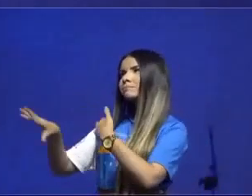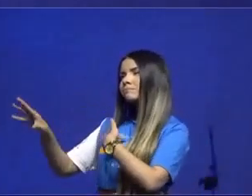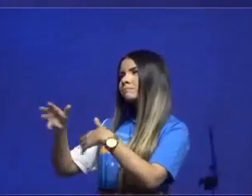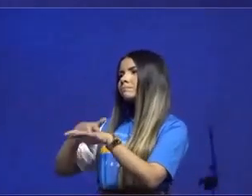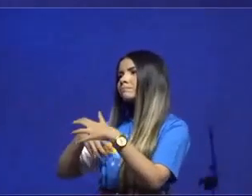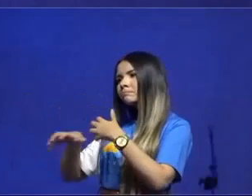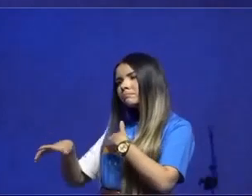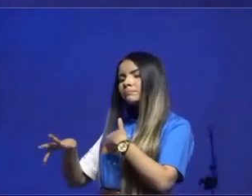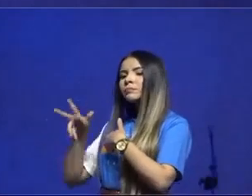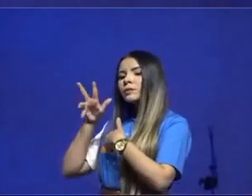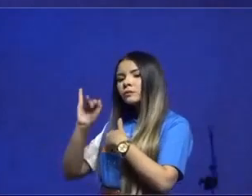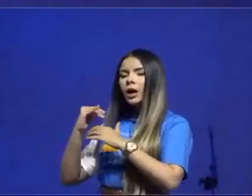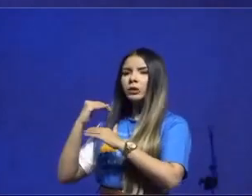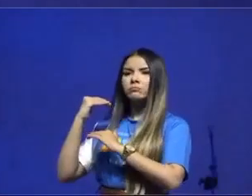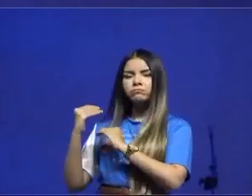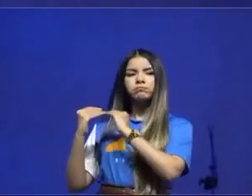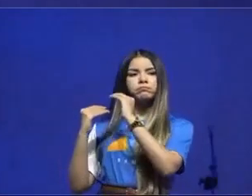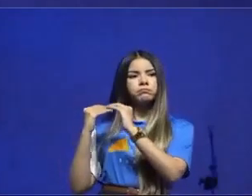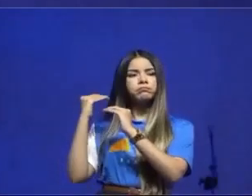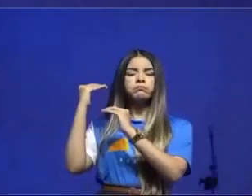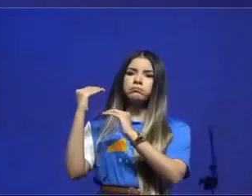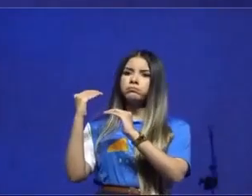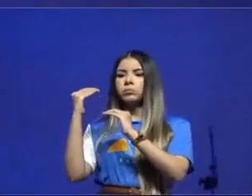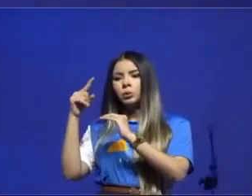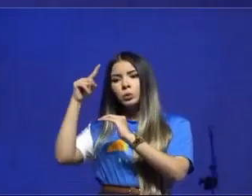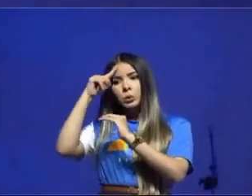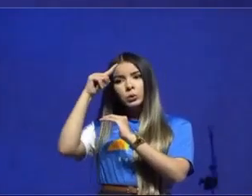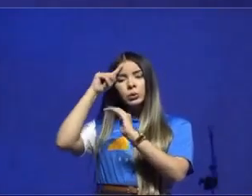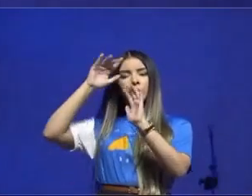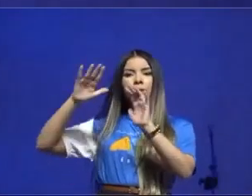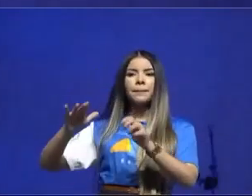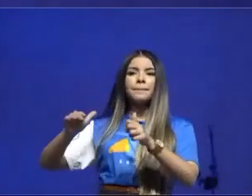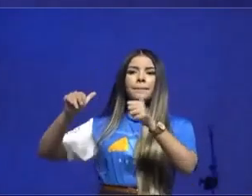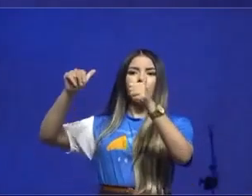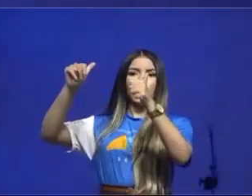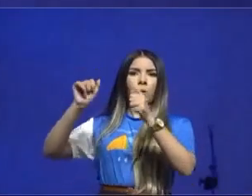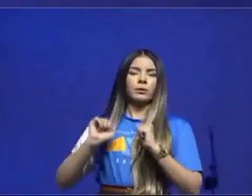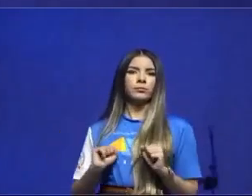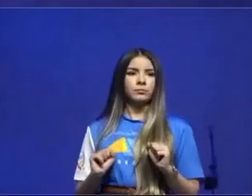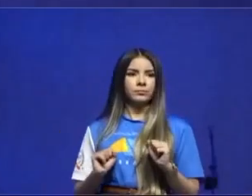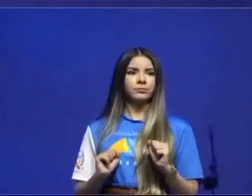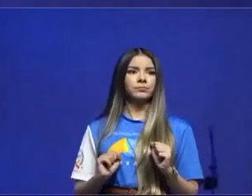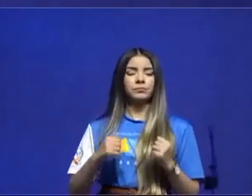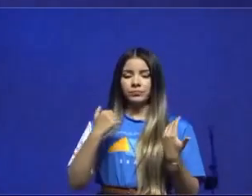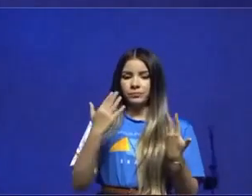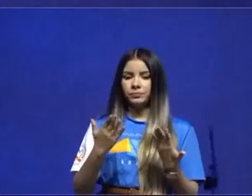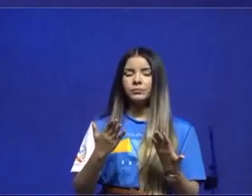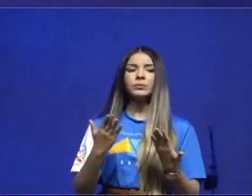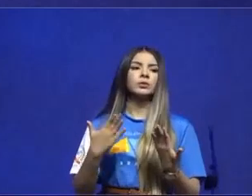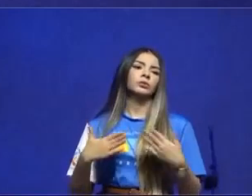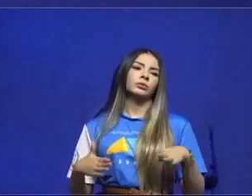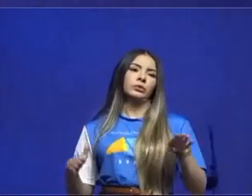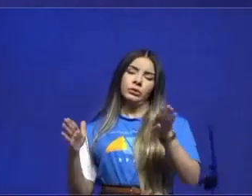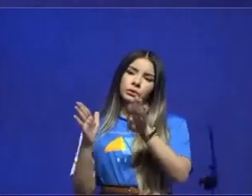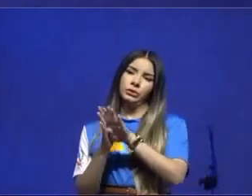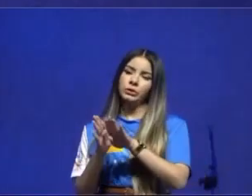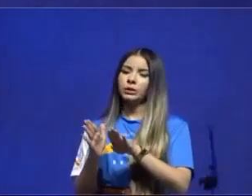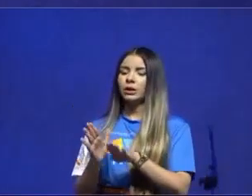evolves and improves more and more so, arriving around the ninth month, the child